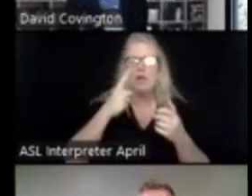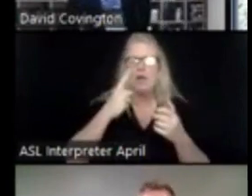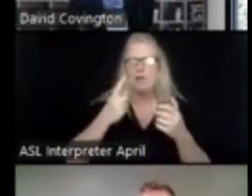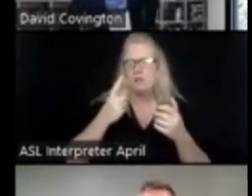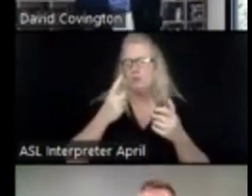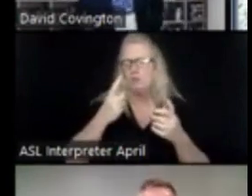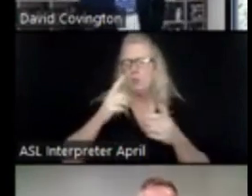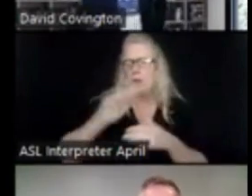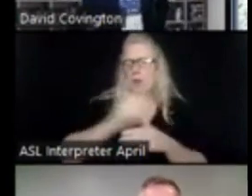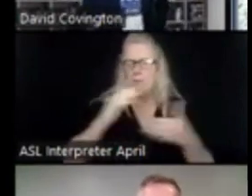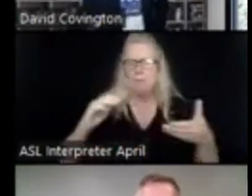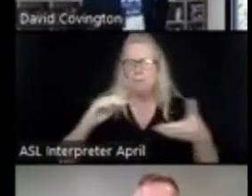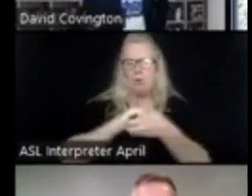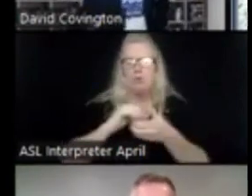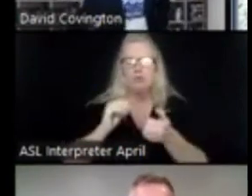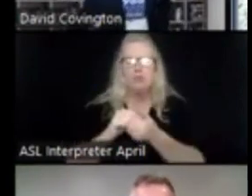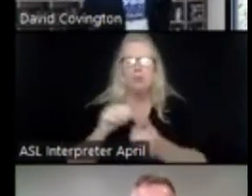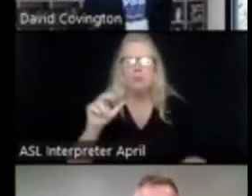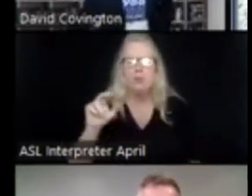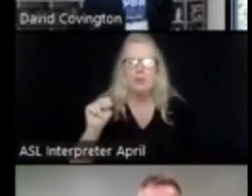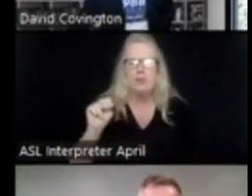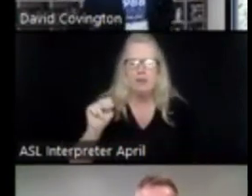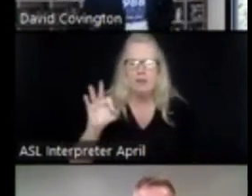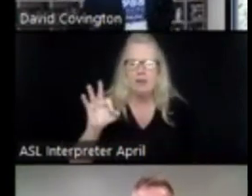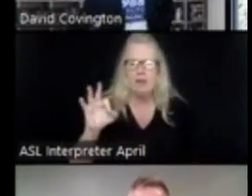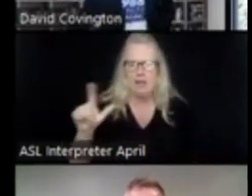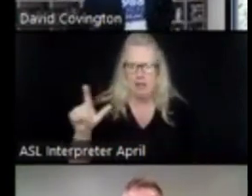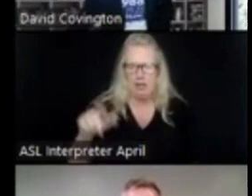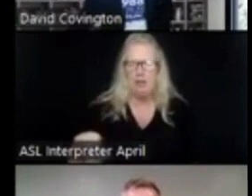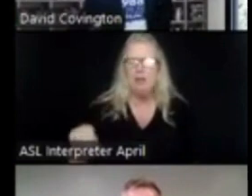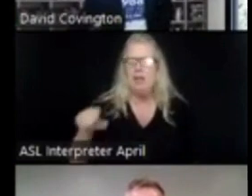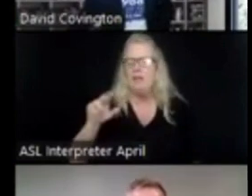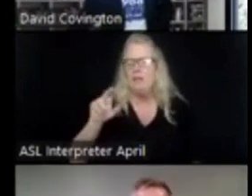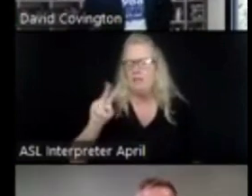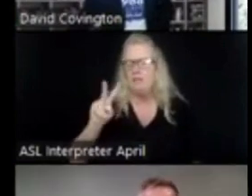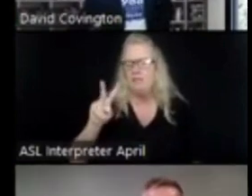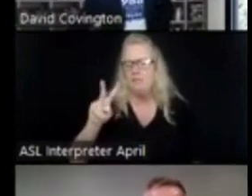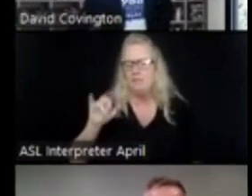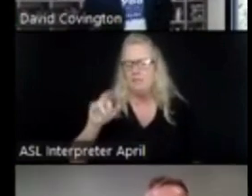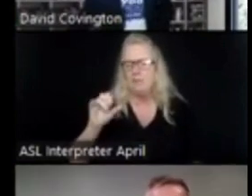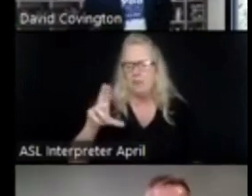THE NFL THAT VIBRANT, THE AMERICAN FOUNDATION FOR SUICIDE